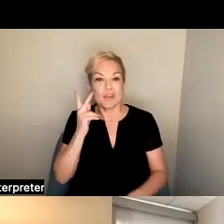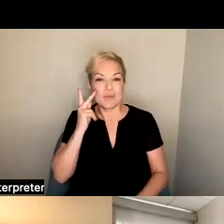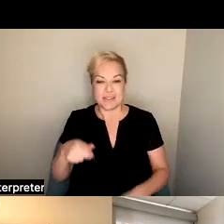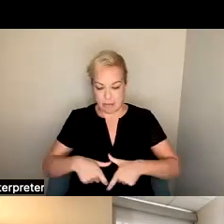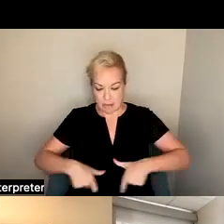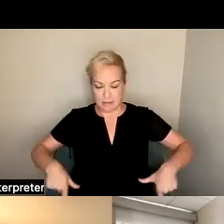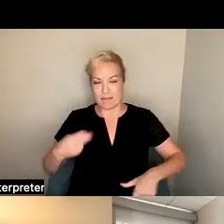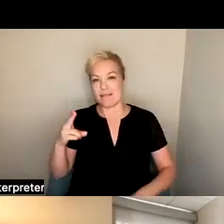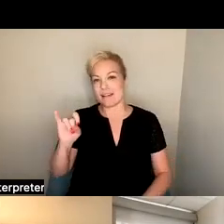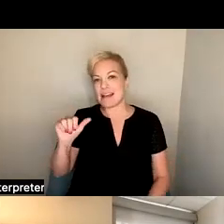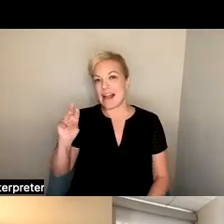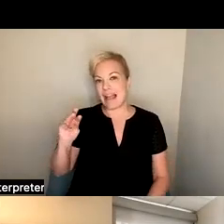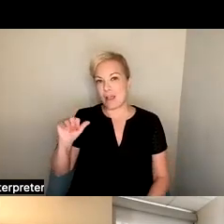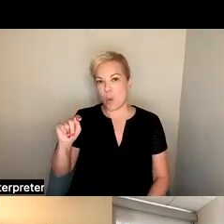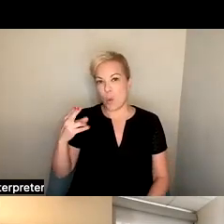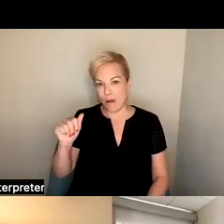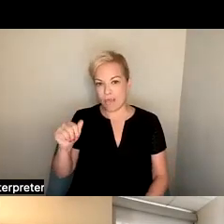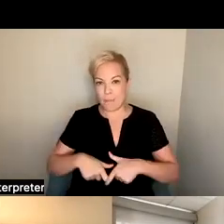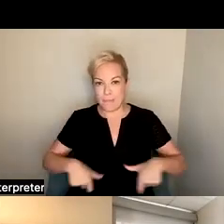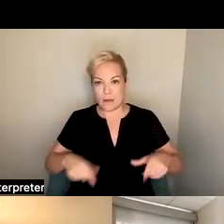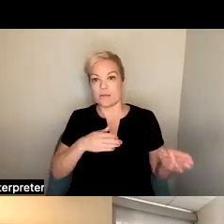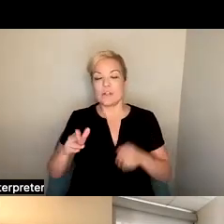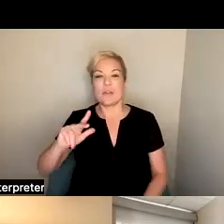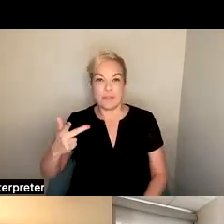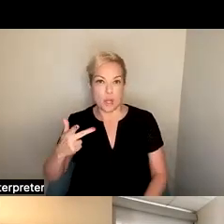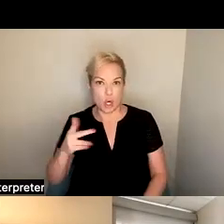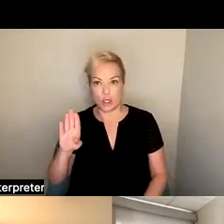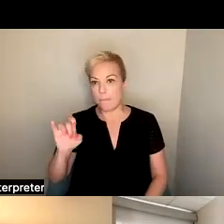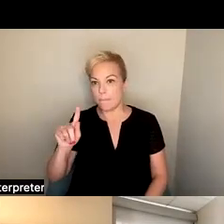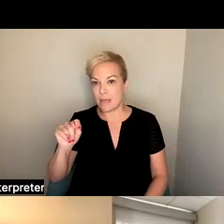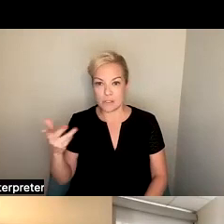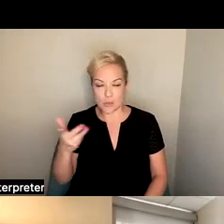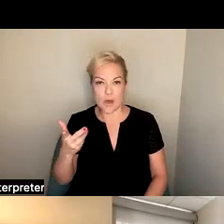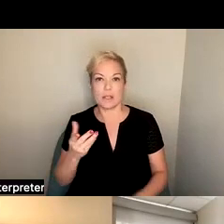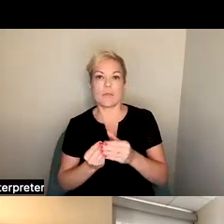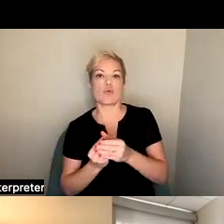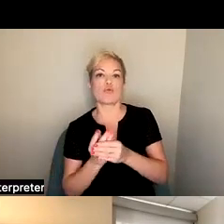the third belt is the ever-growing tree that talks about how our reasoning and communities